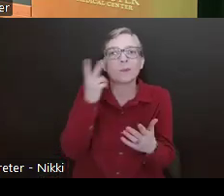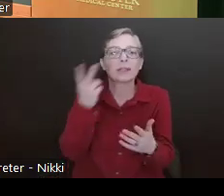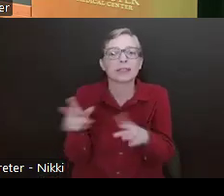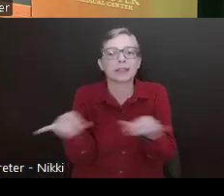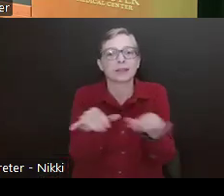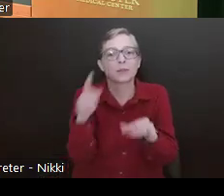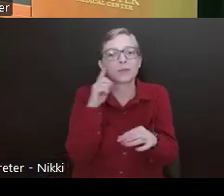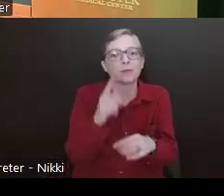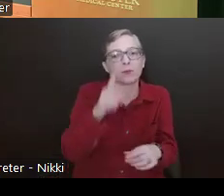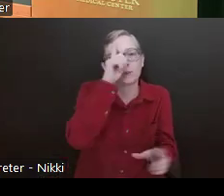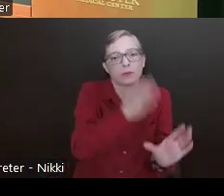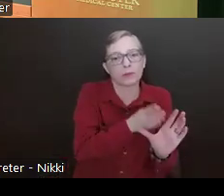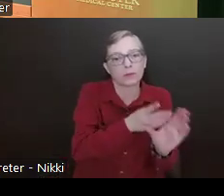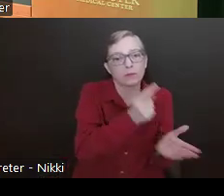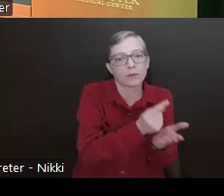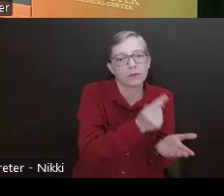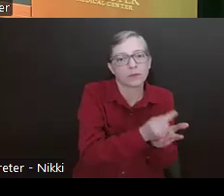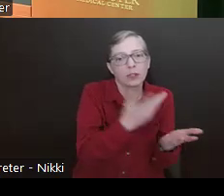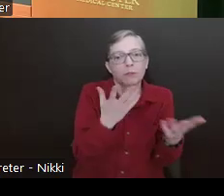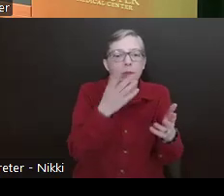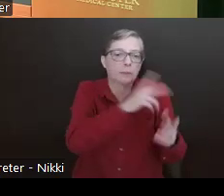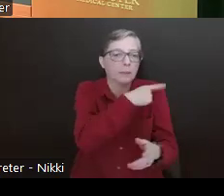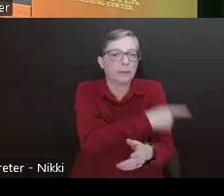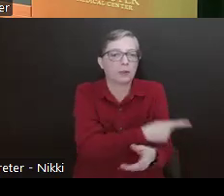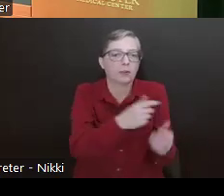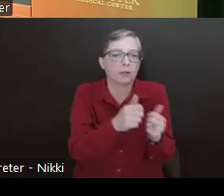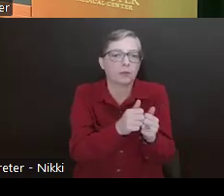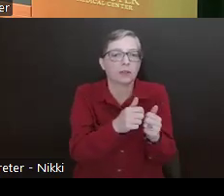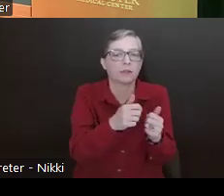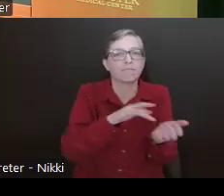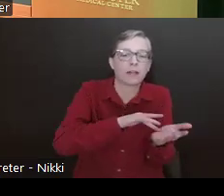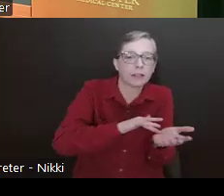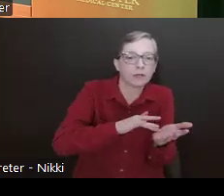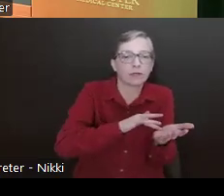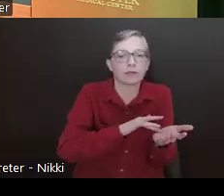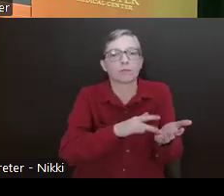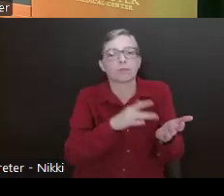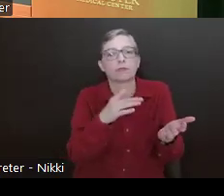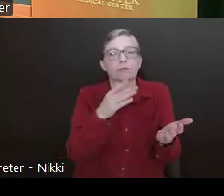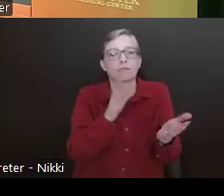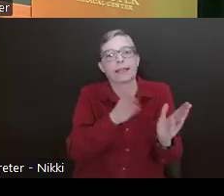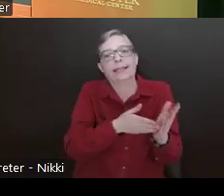disease now since then there have been a number of other CBT studies done so this is just a meta